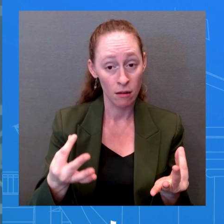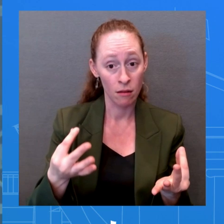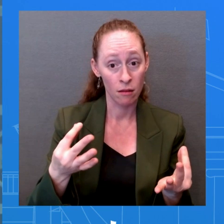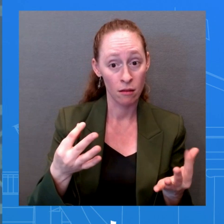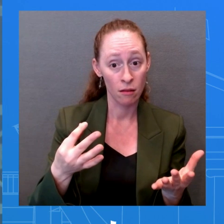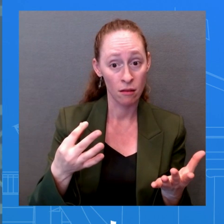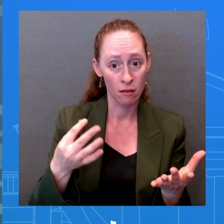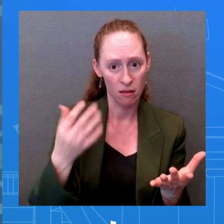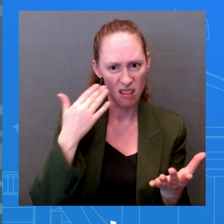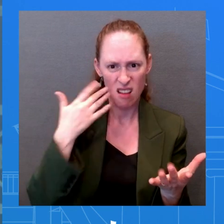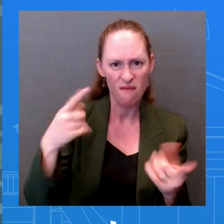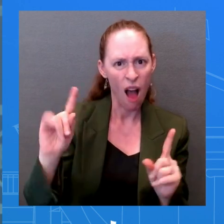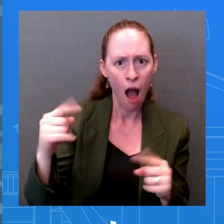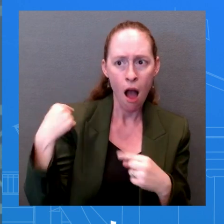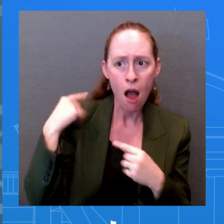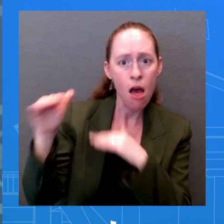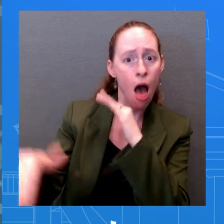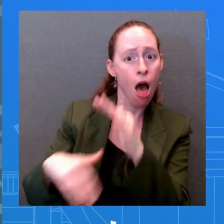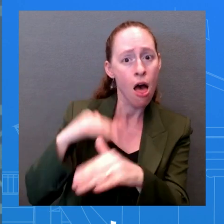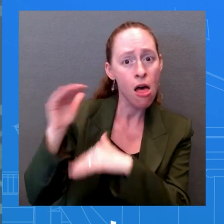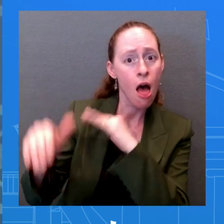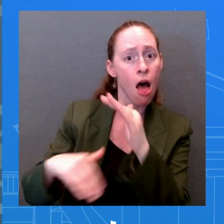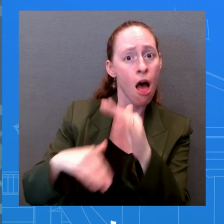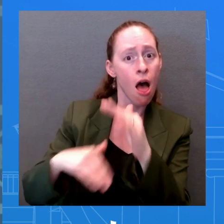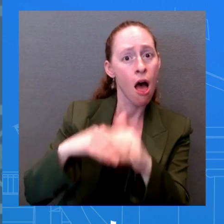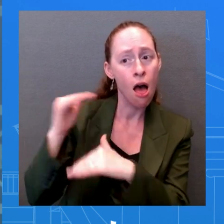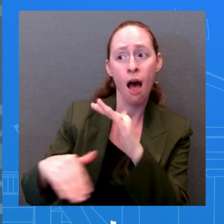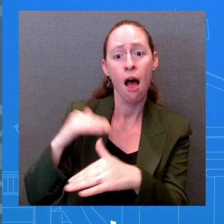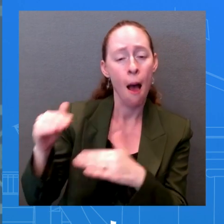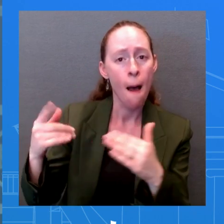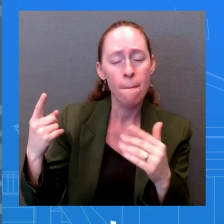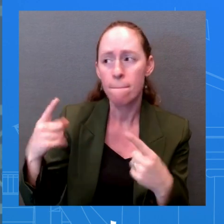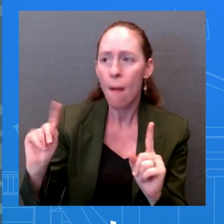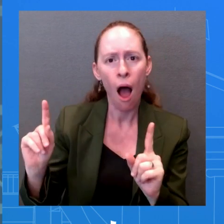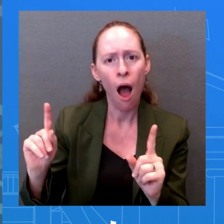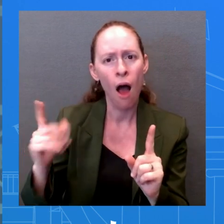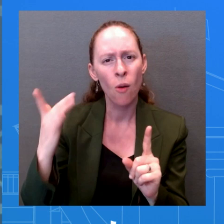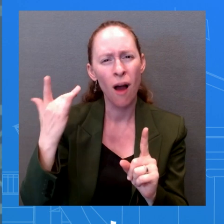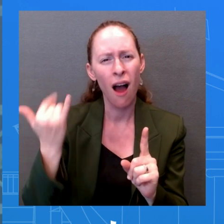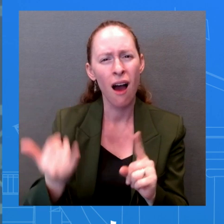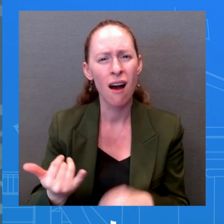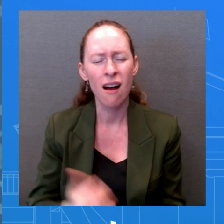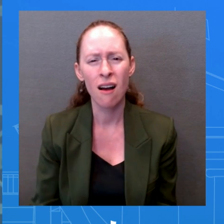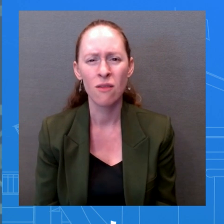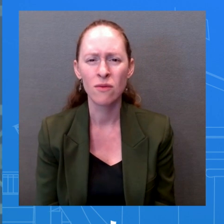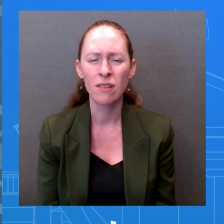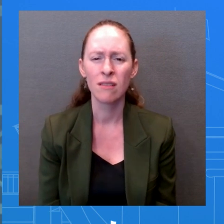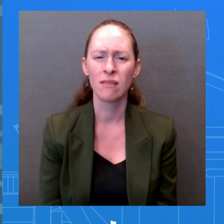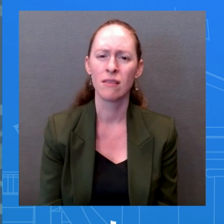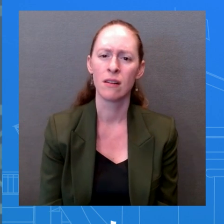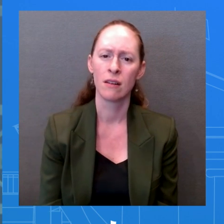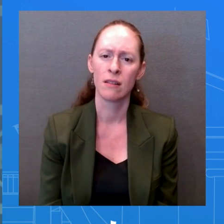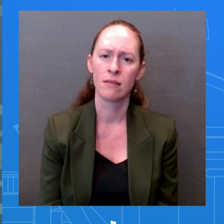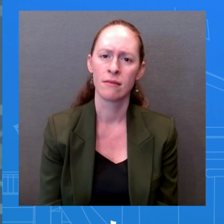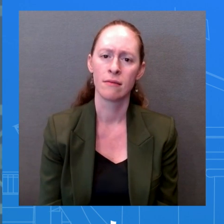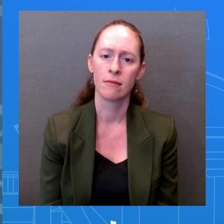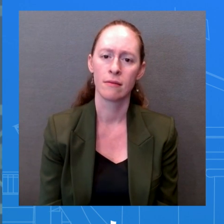and one of the reasons he's -- he is meeting with the families is that he wanted to let them know that they remain front of mind